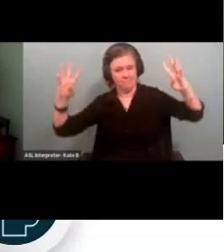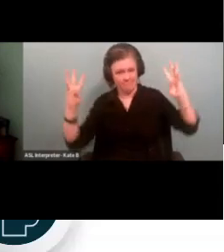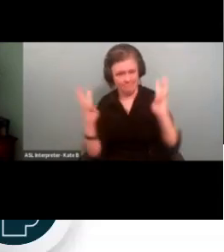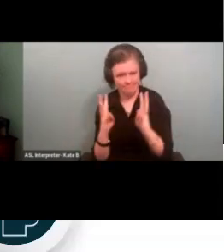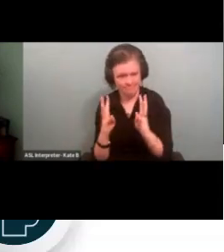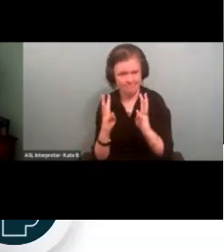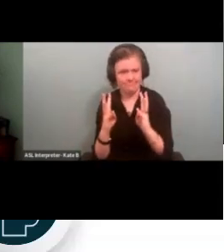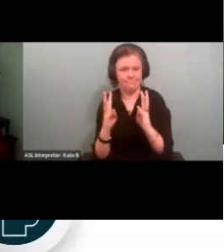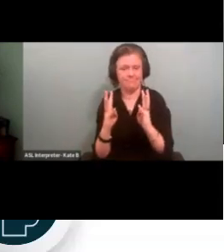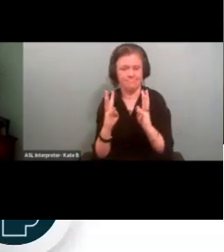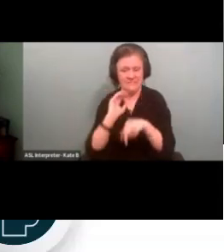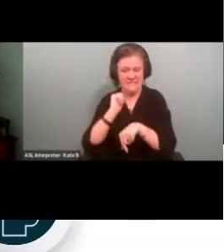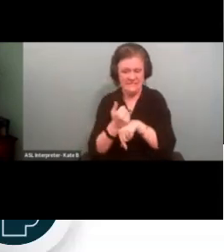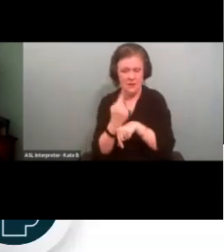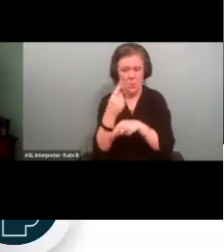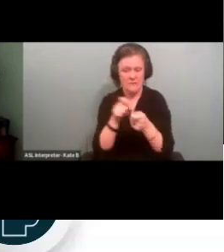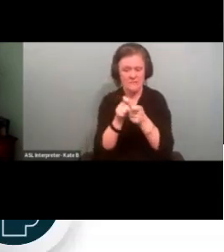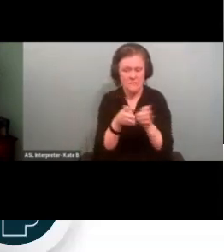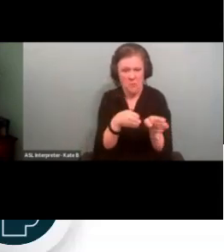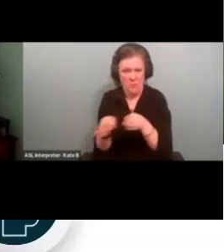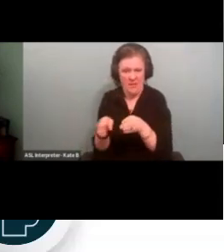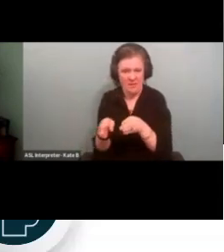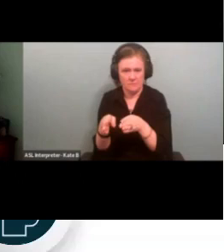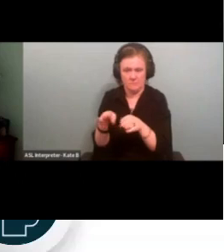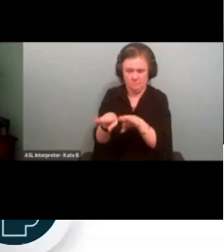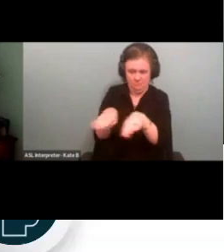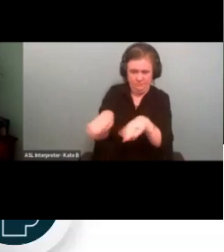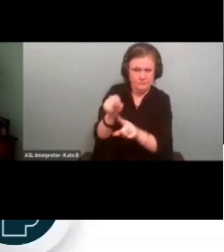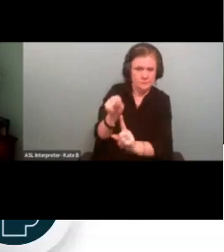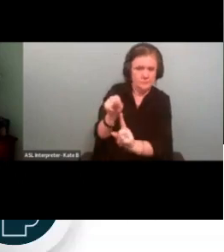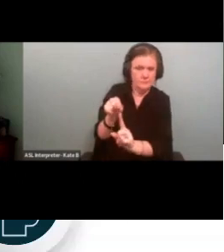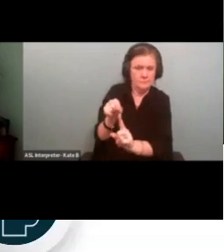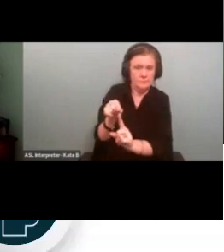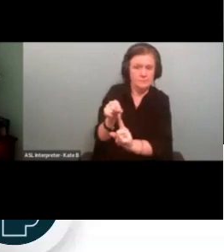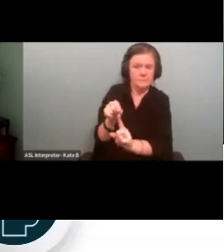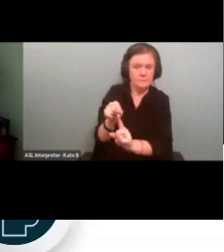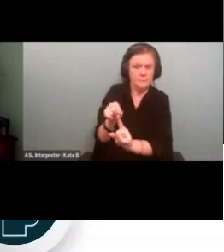individualized plan of care that's facilitated and managed